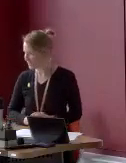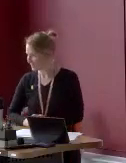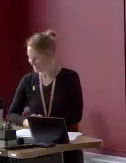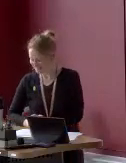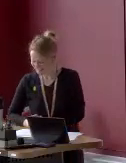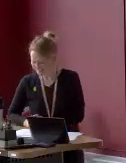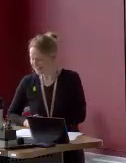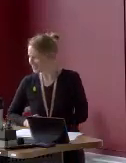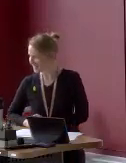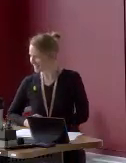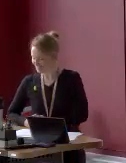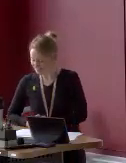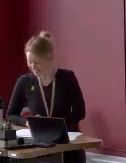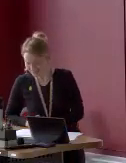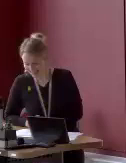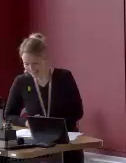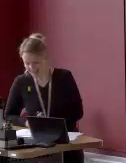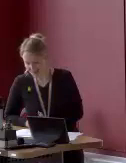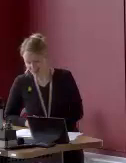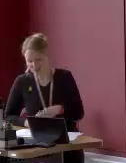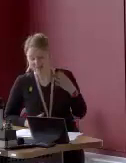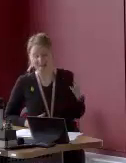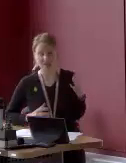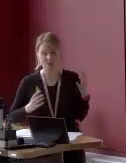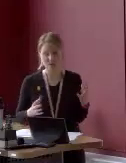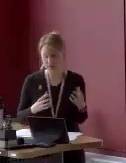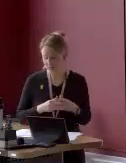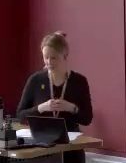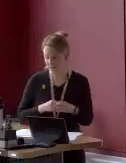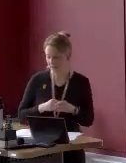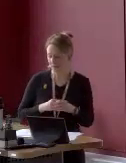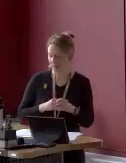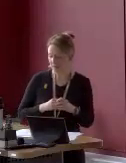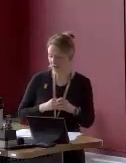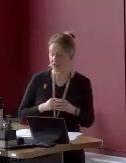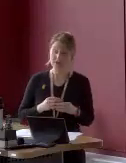Deborah Cairns. She’d is the ideas person, and we were again awarded some funding by the University